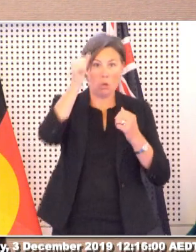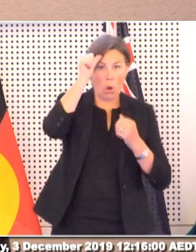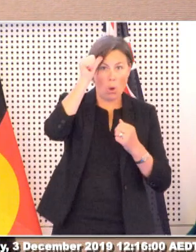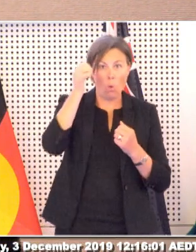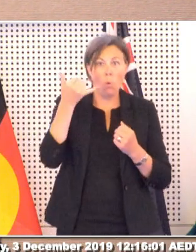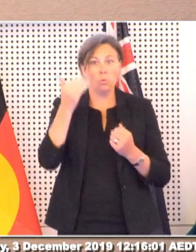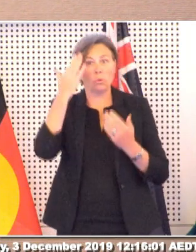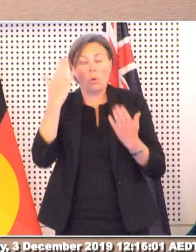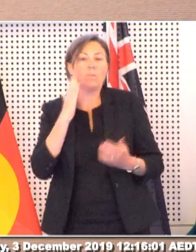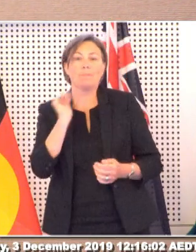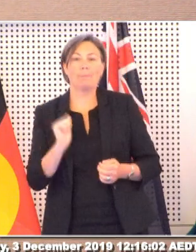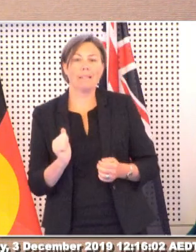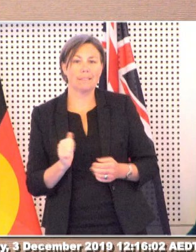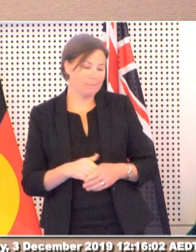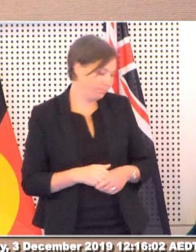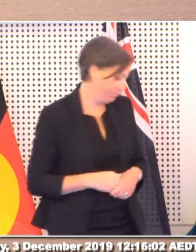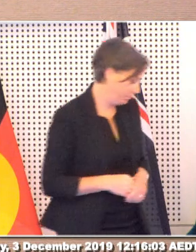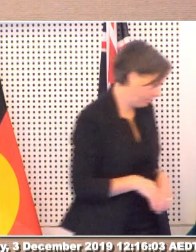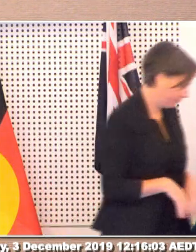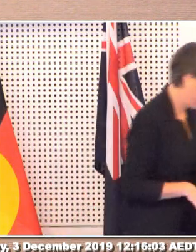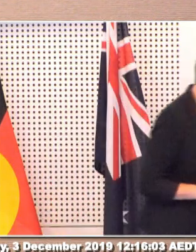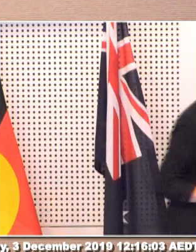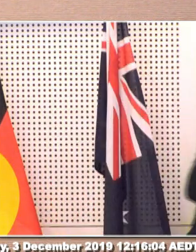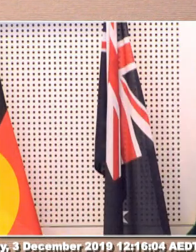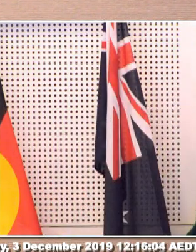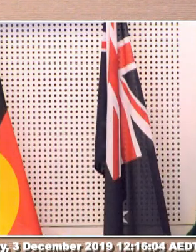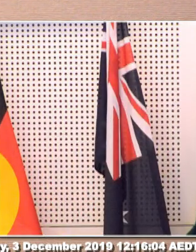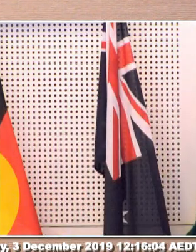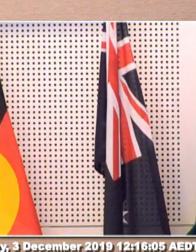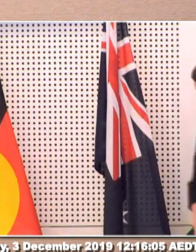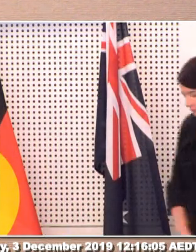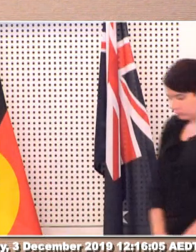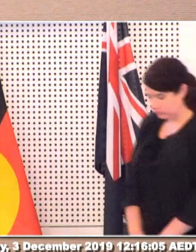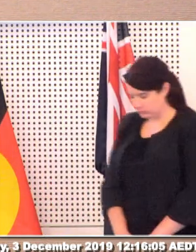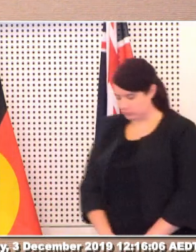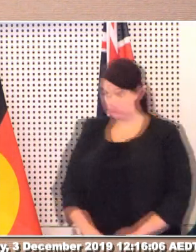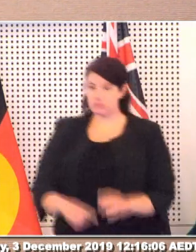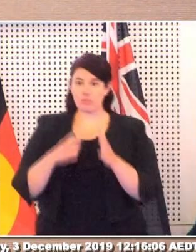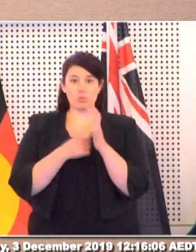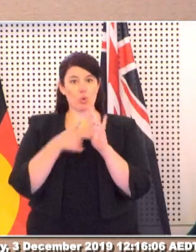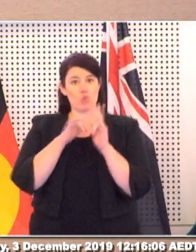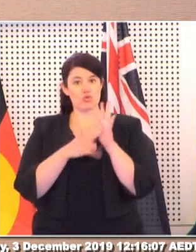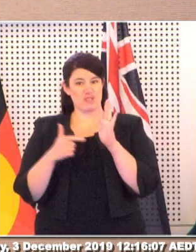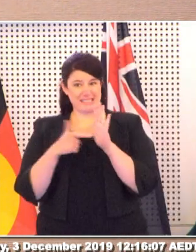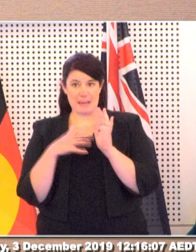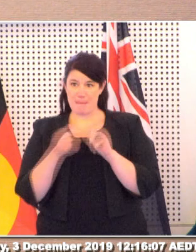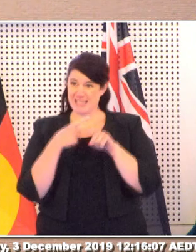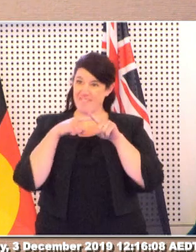And so residents are subject to policies and procedures that govern their lives in ways that citizens are not.